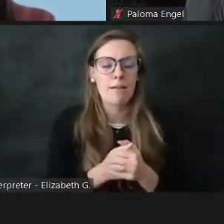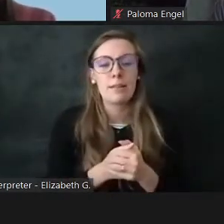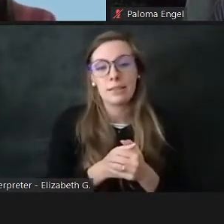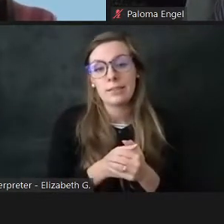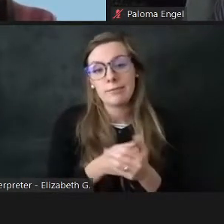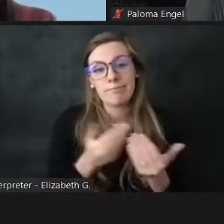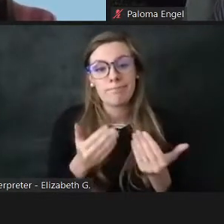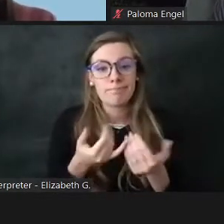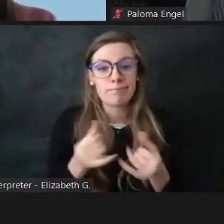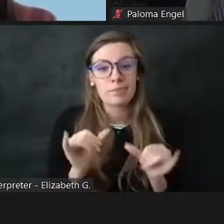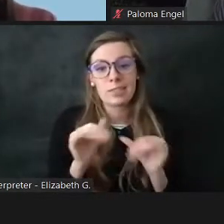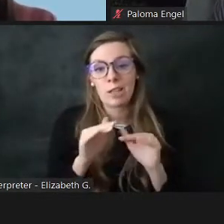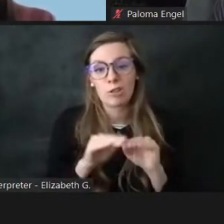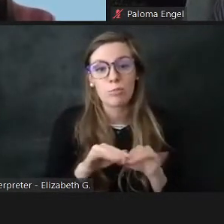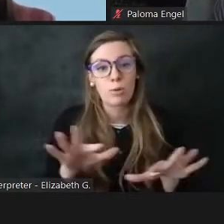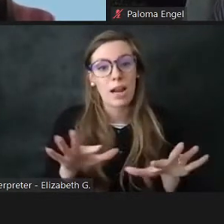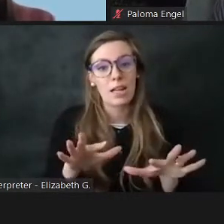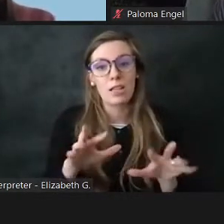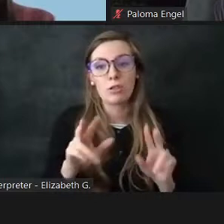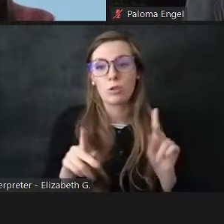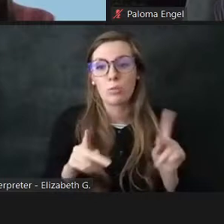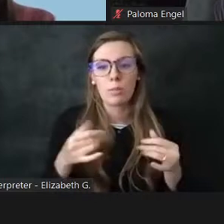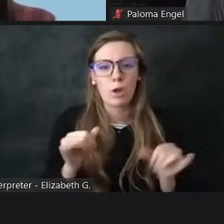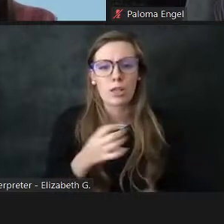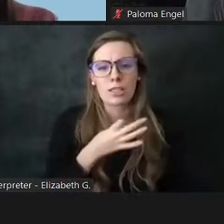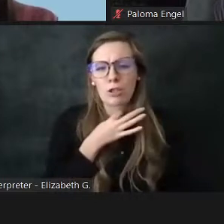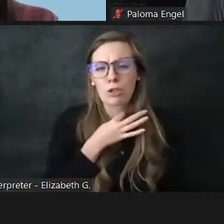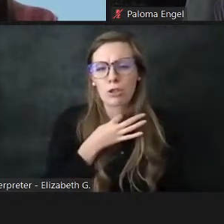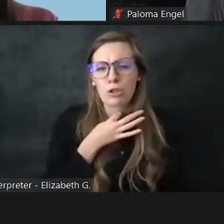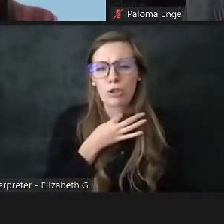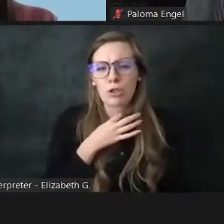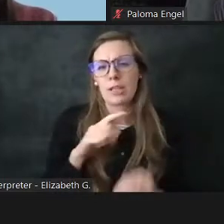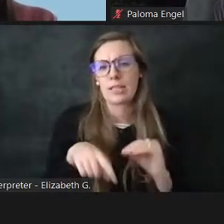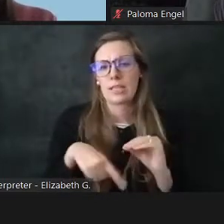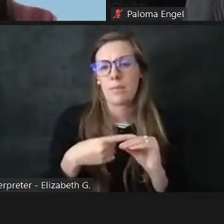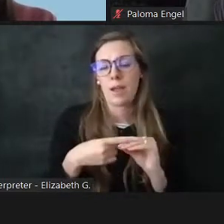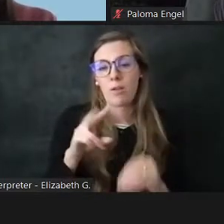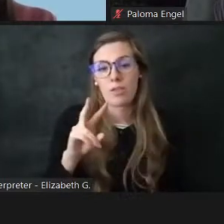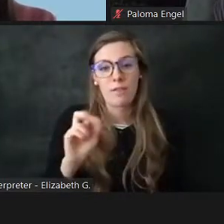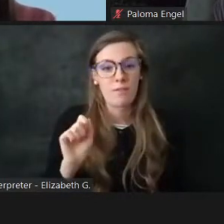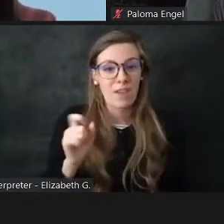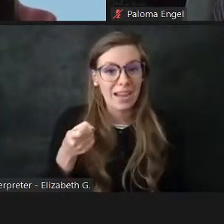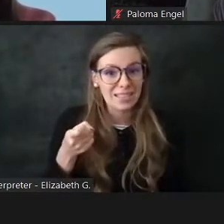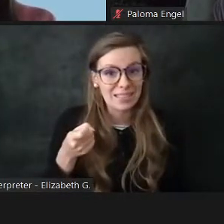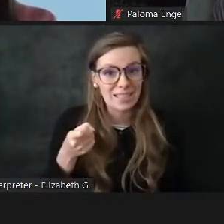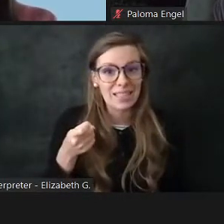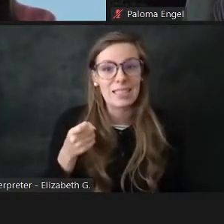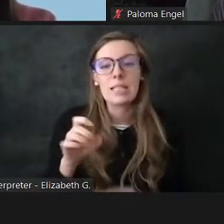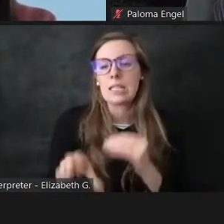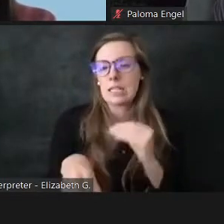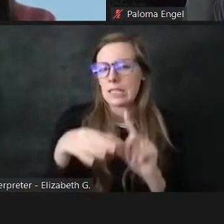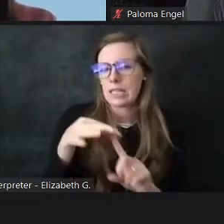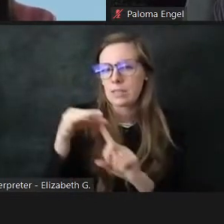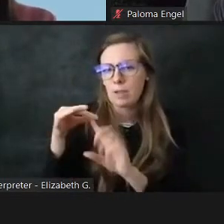So people still have questions about the vaccine and especially the booster shots.